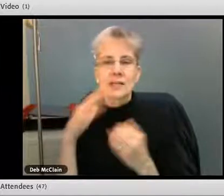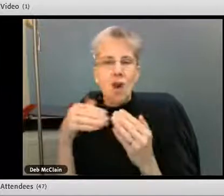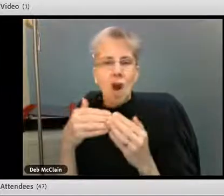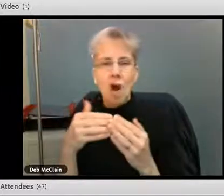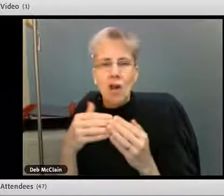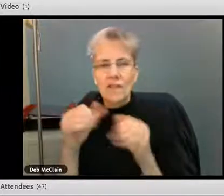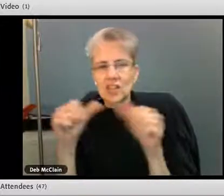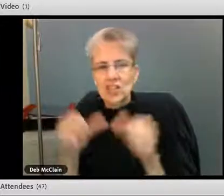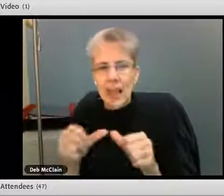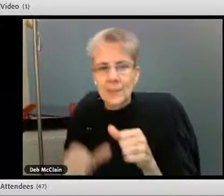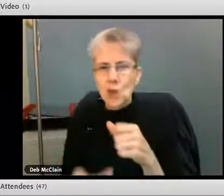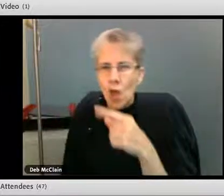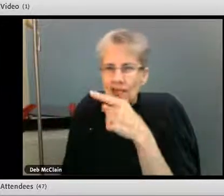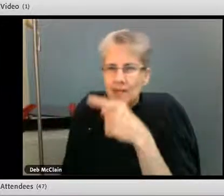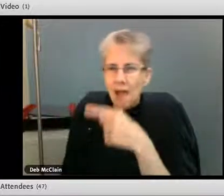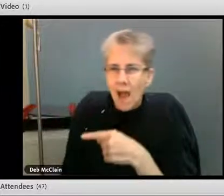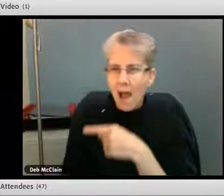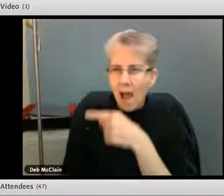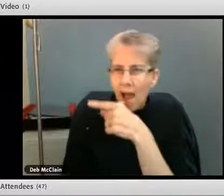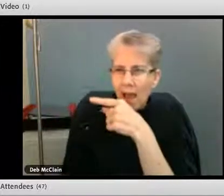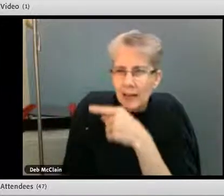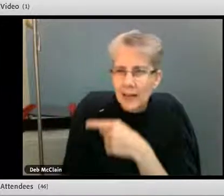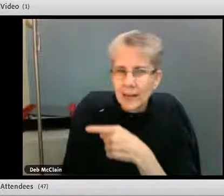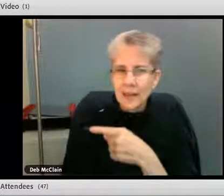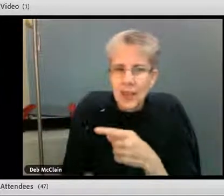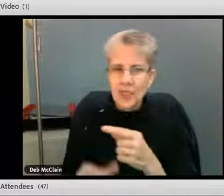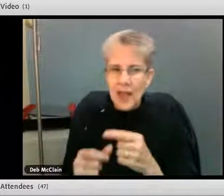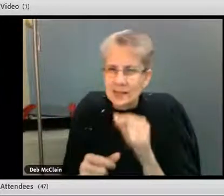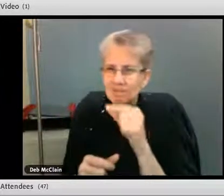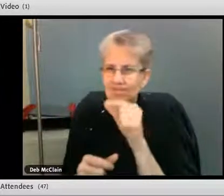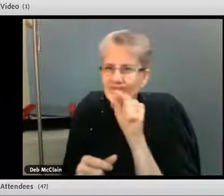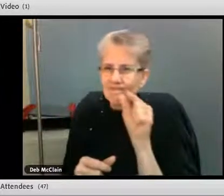This is an example. Ryan's saying Photoshop Elements